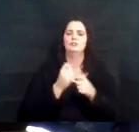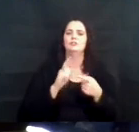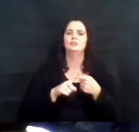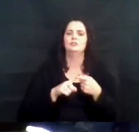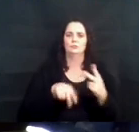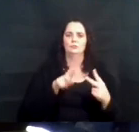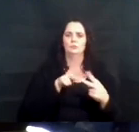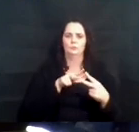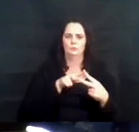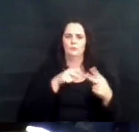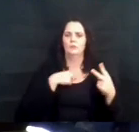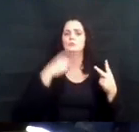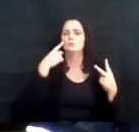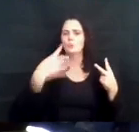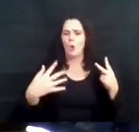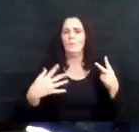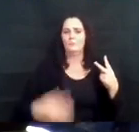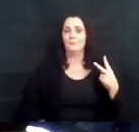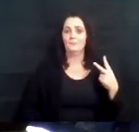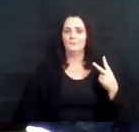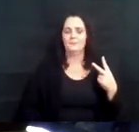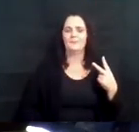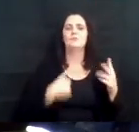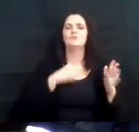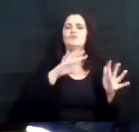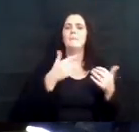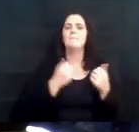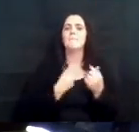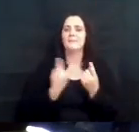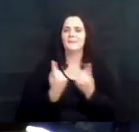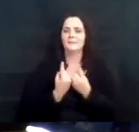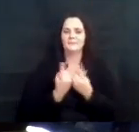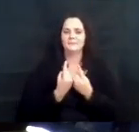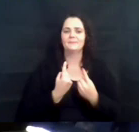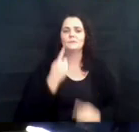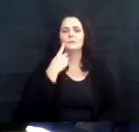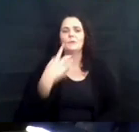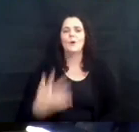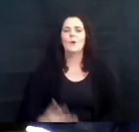over, let me just grab my other tablet here and I will show those to you.